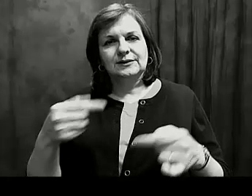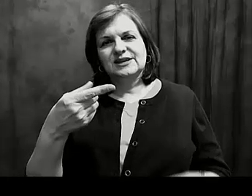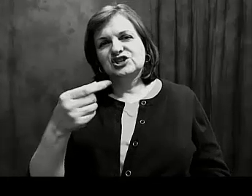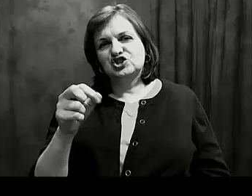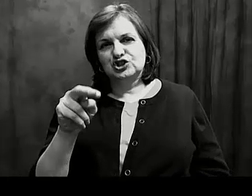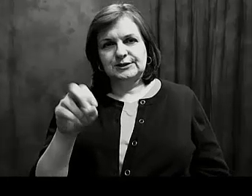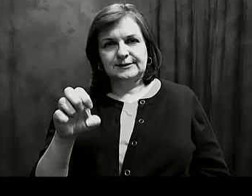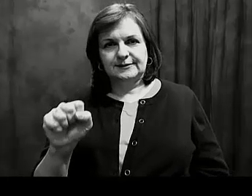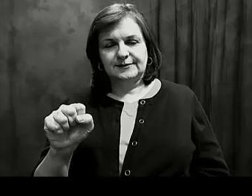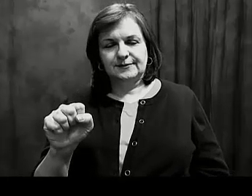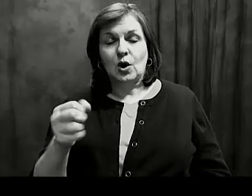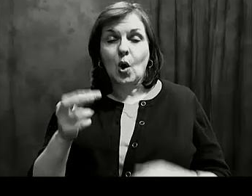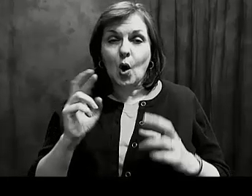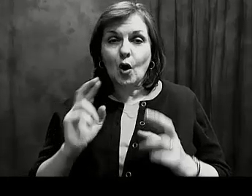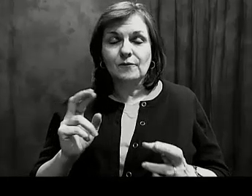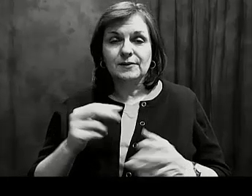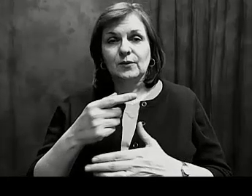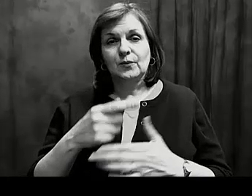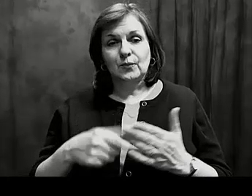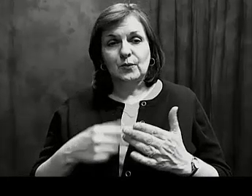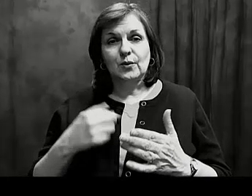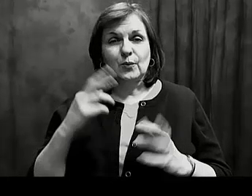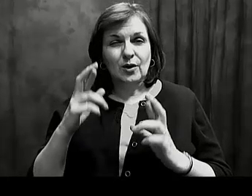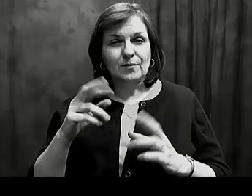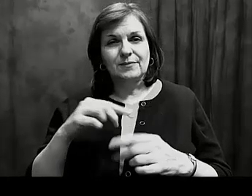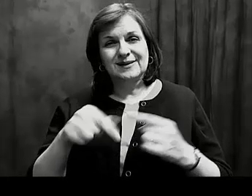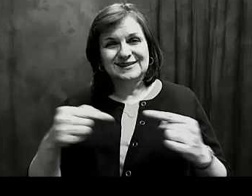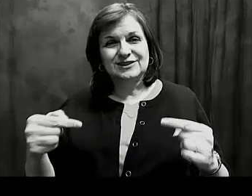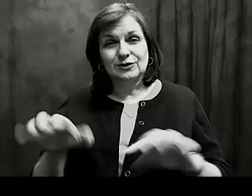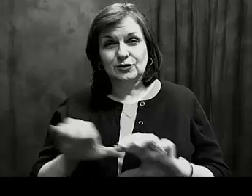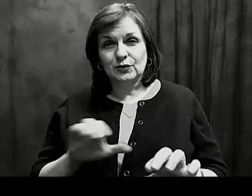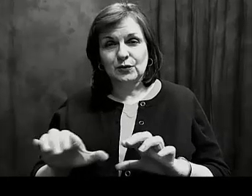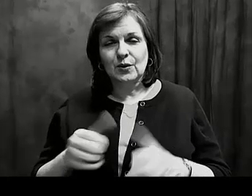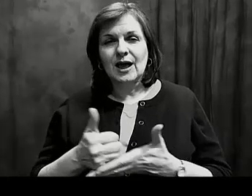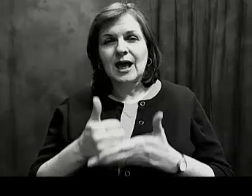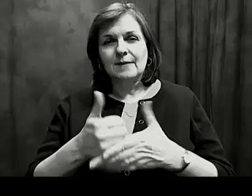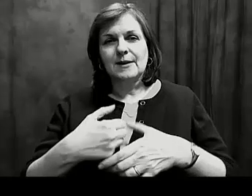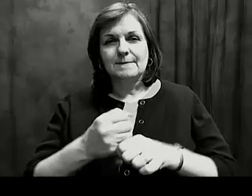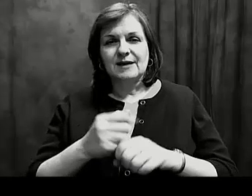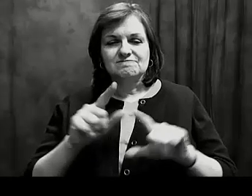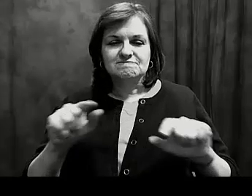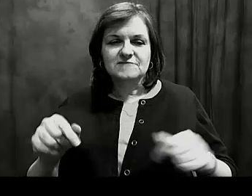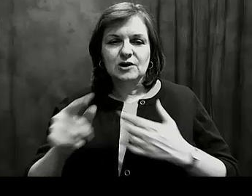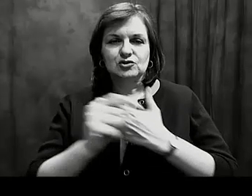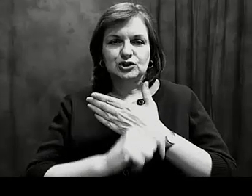and what we're hoping that they're going to do for us is how us form these tissues and